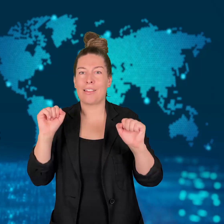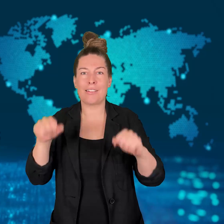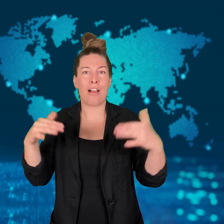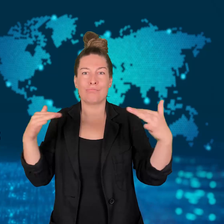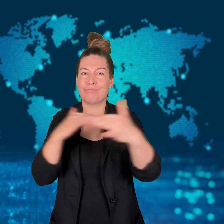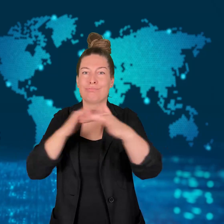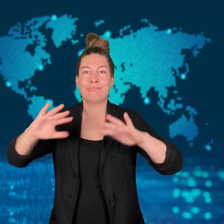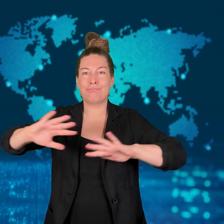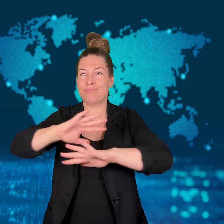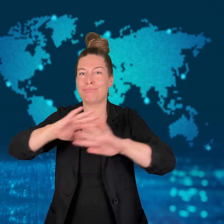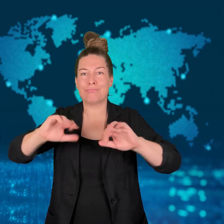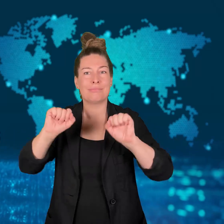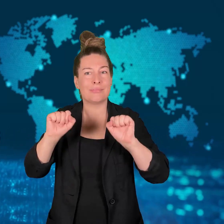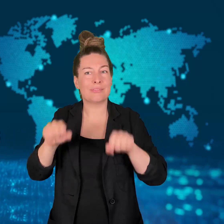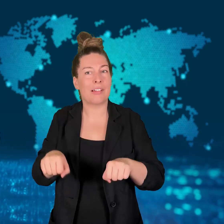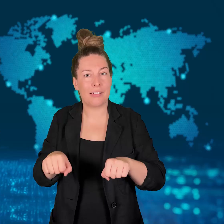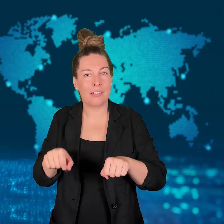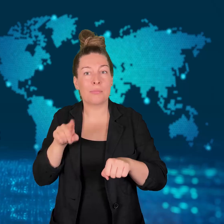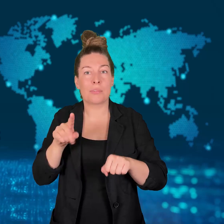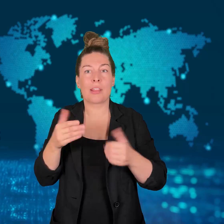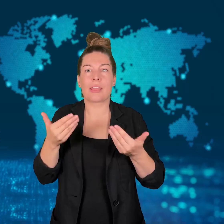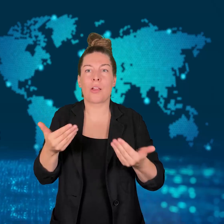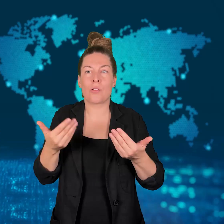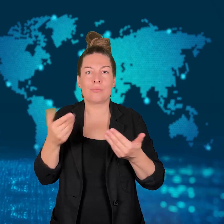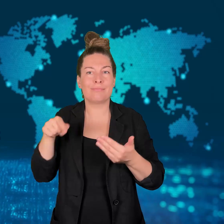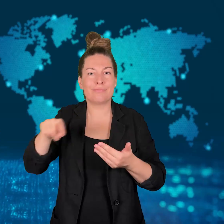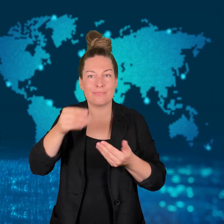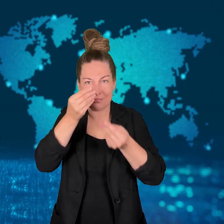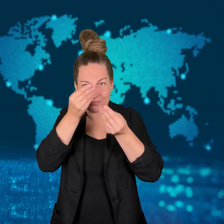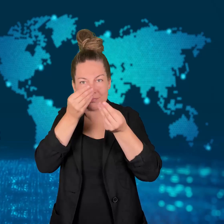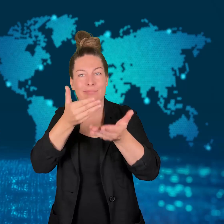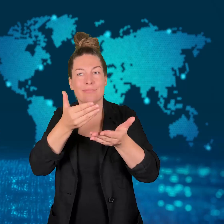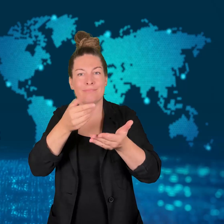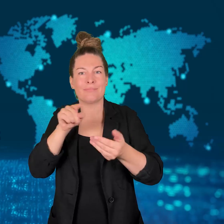The neighboring countries and the European Commission have